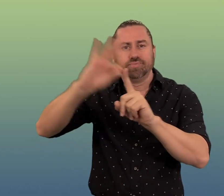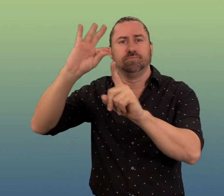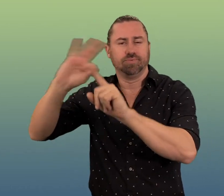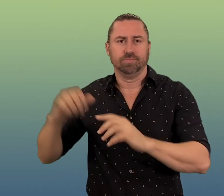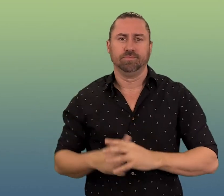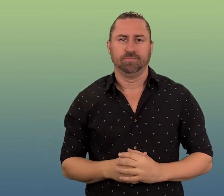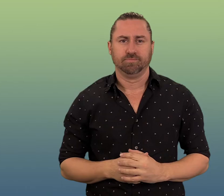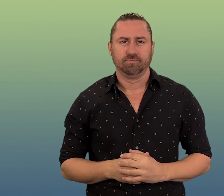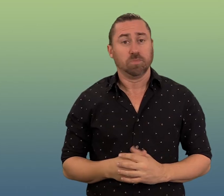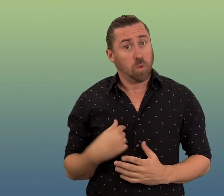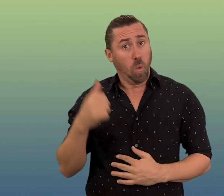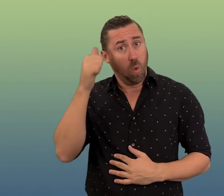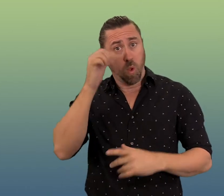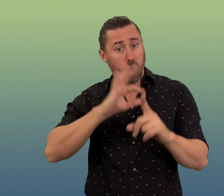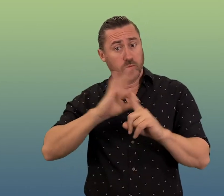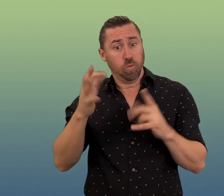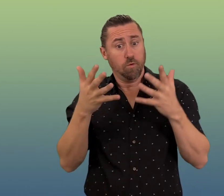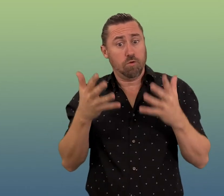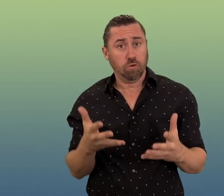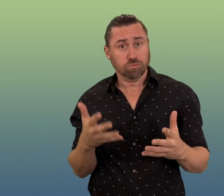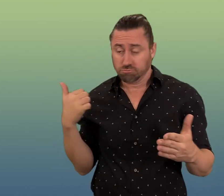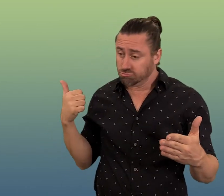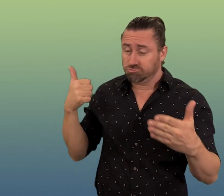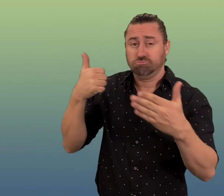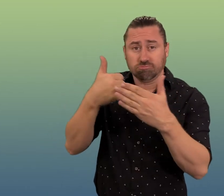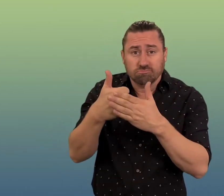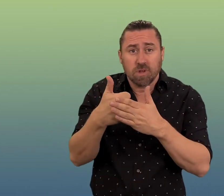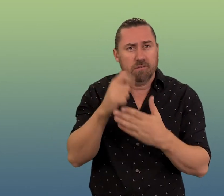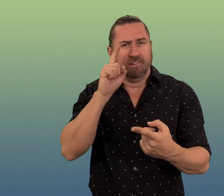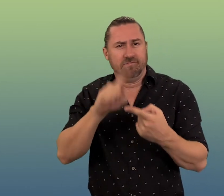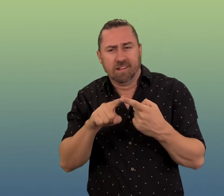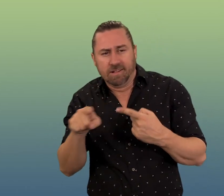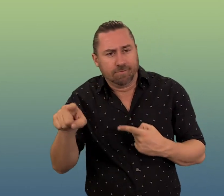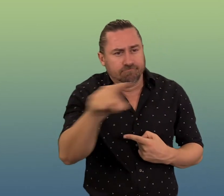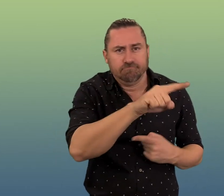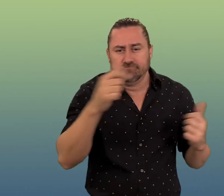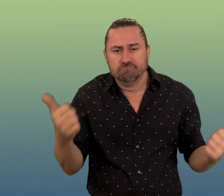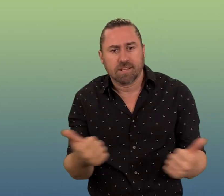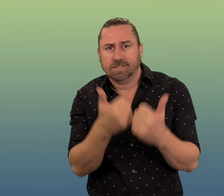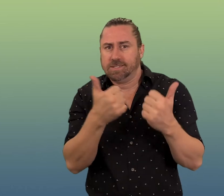While we have made improvements to accessible transport services, there are many people in Queensland